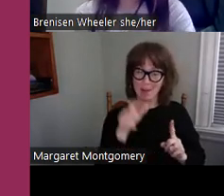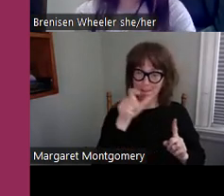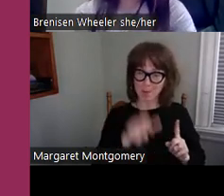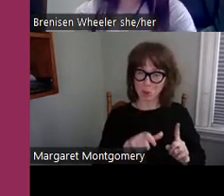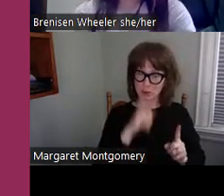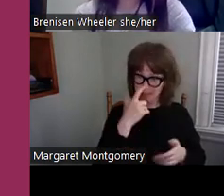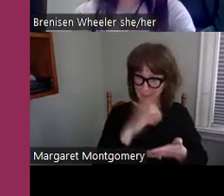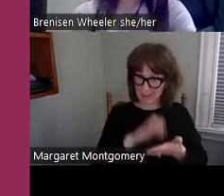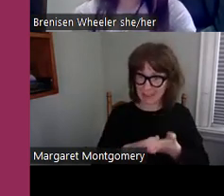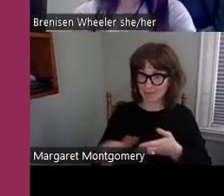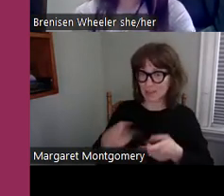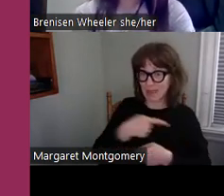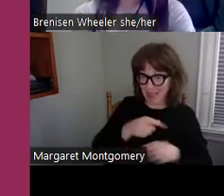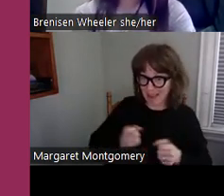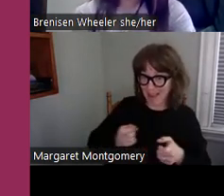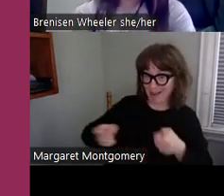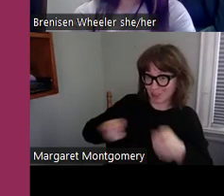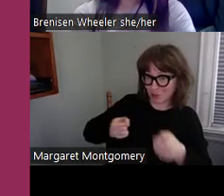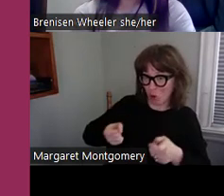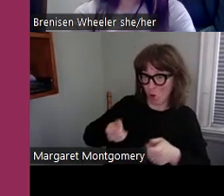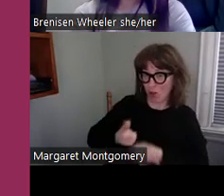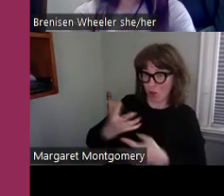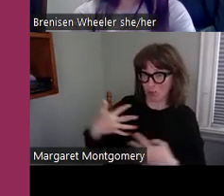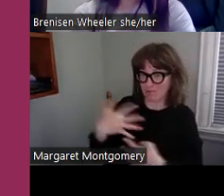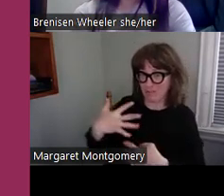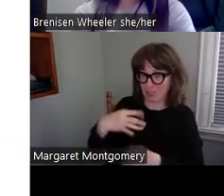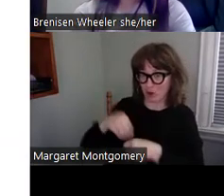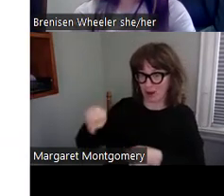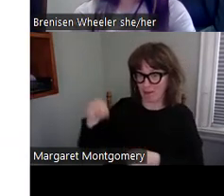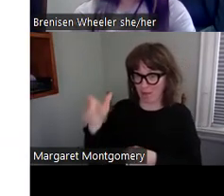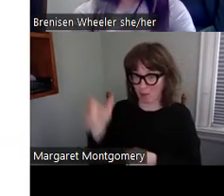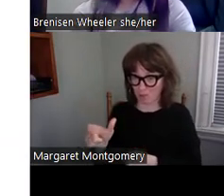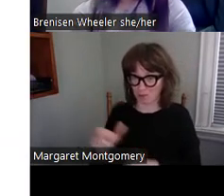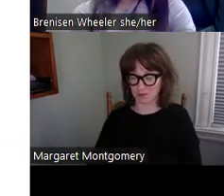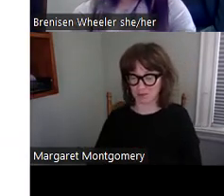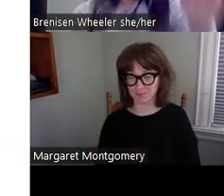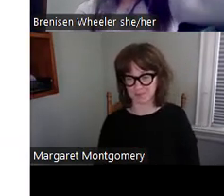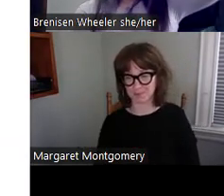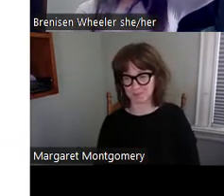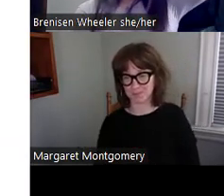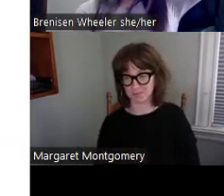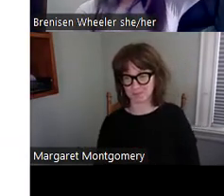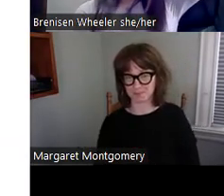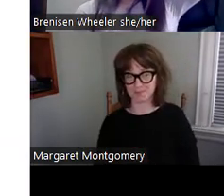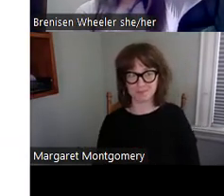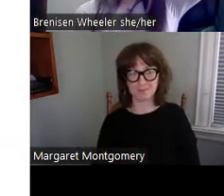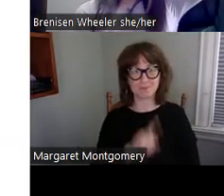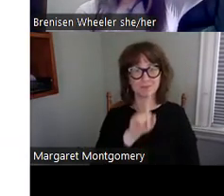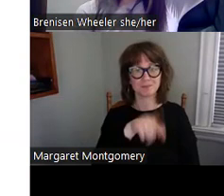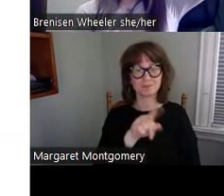still fear in their pattern 13:08:54 So there are also countless misconceptions